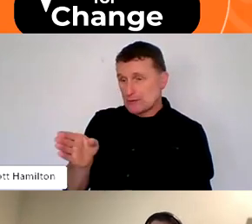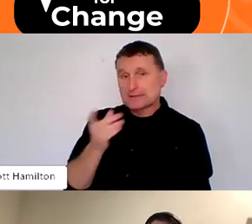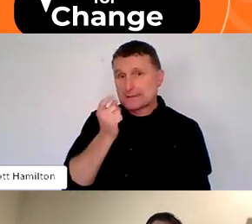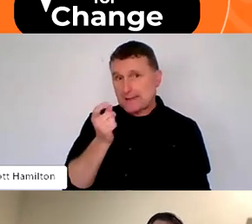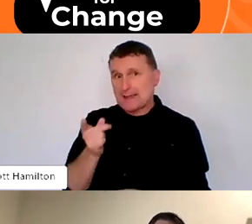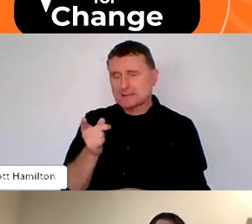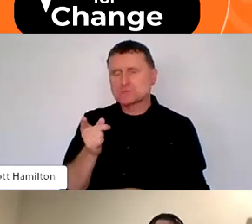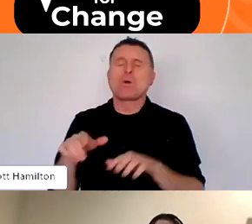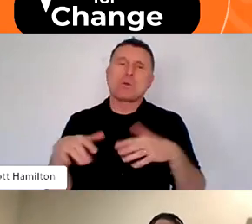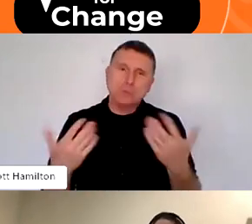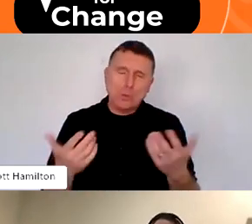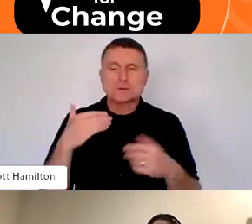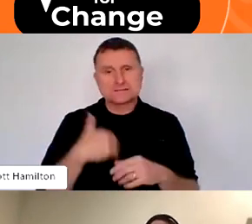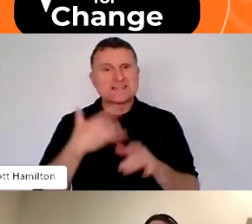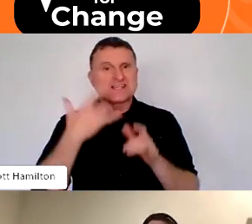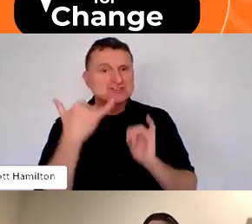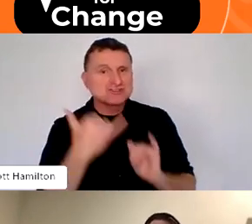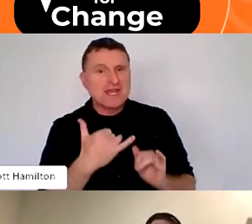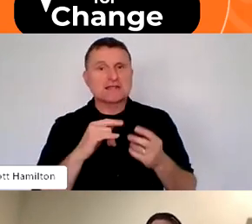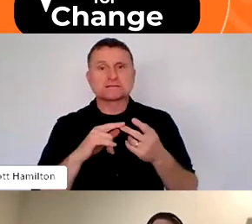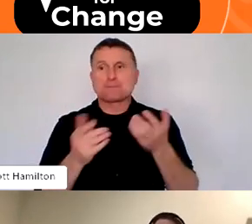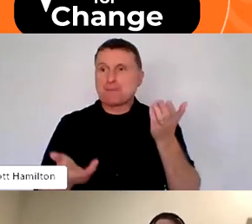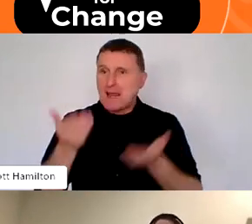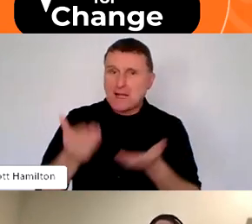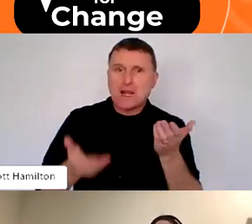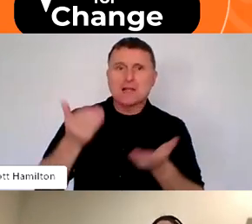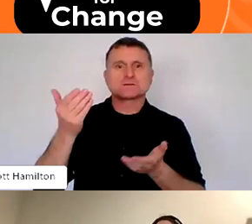and balances and accountability over how the funding would be used,